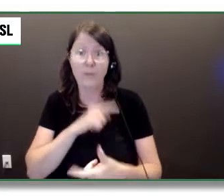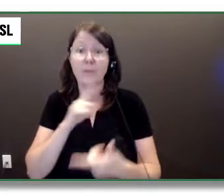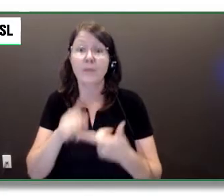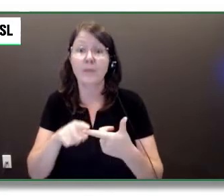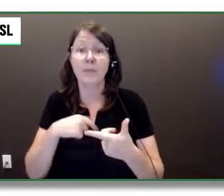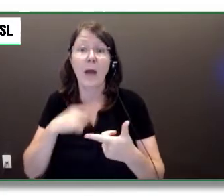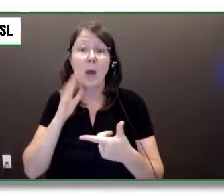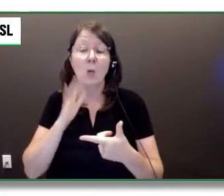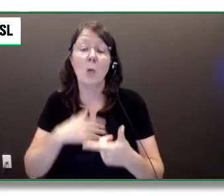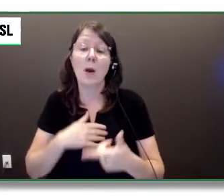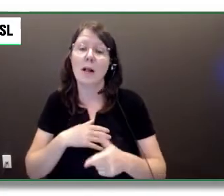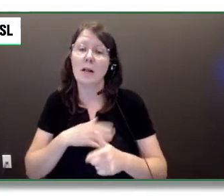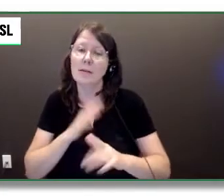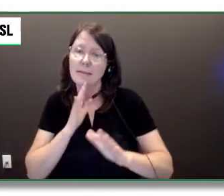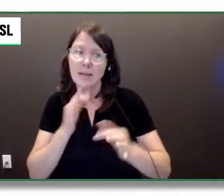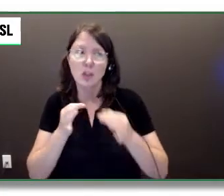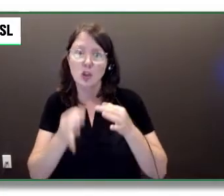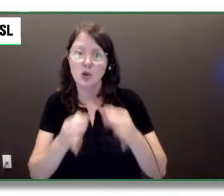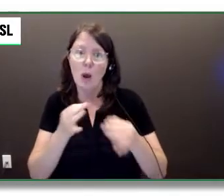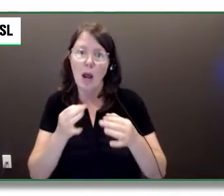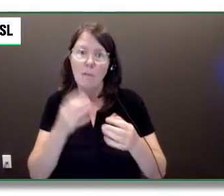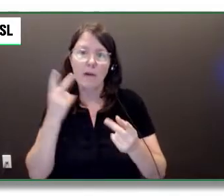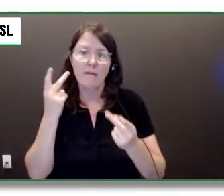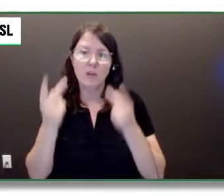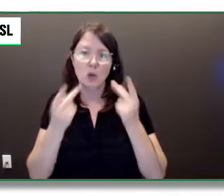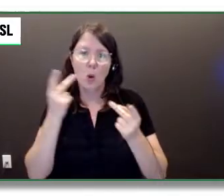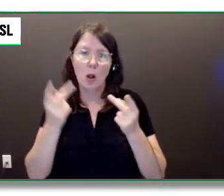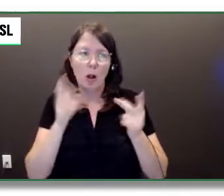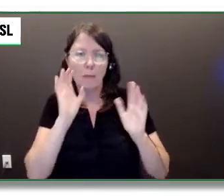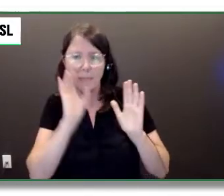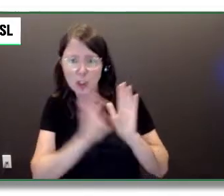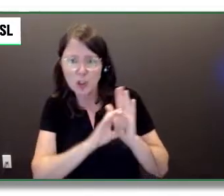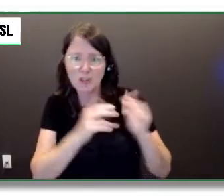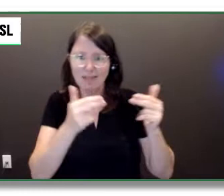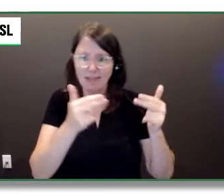describing slides. I am going to try to use clear verbal